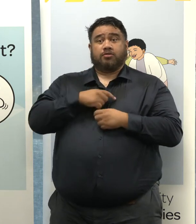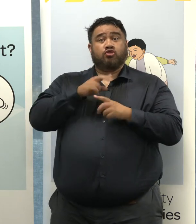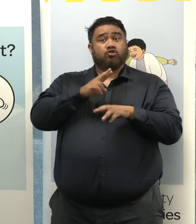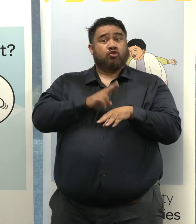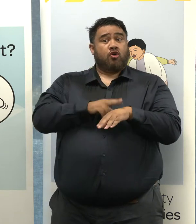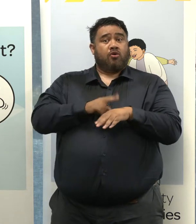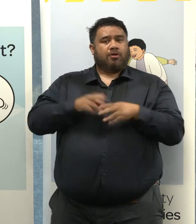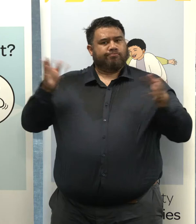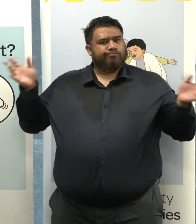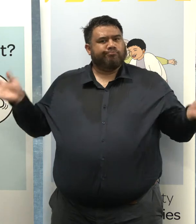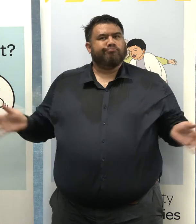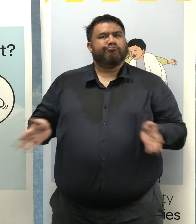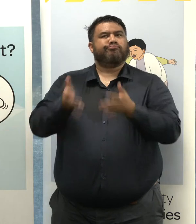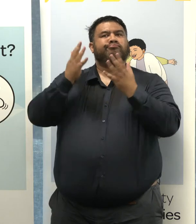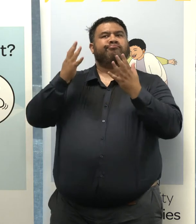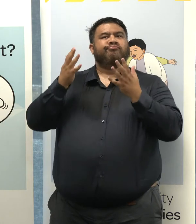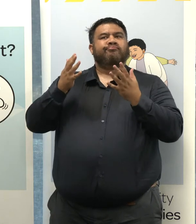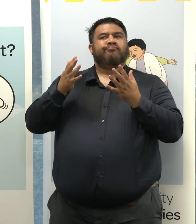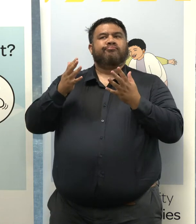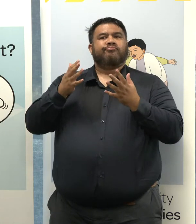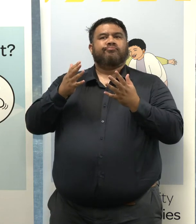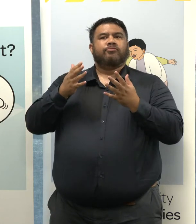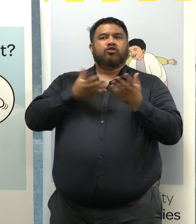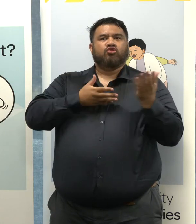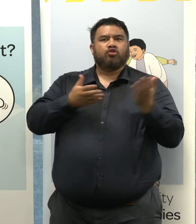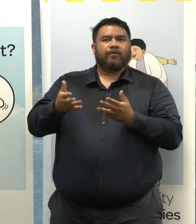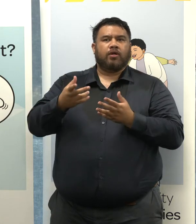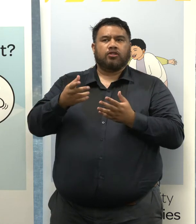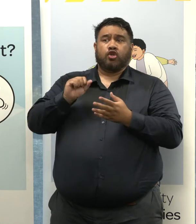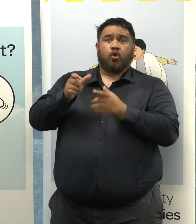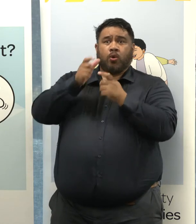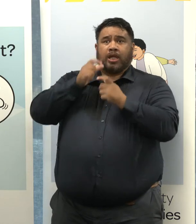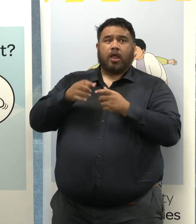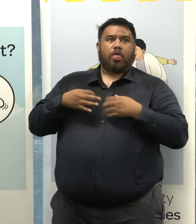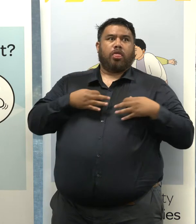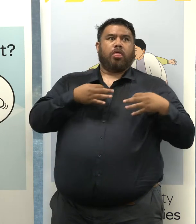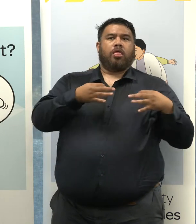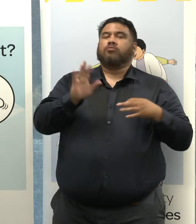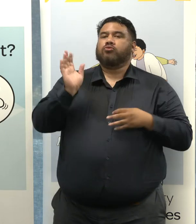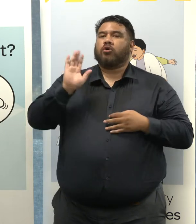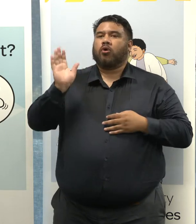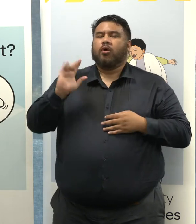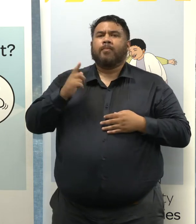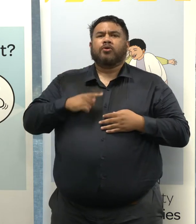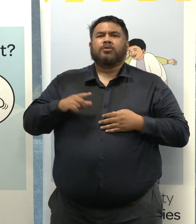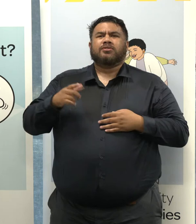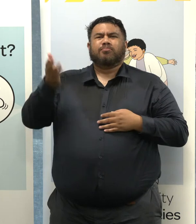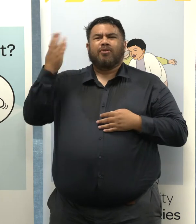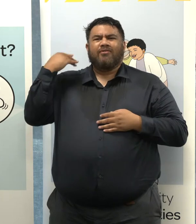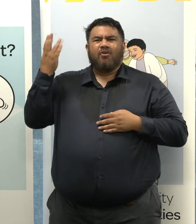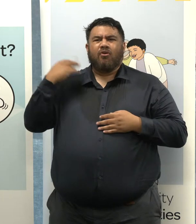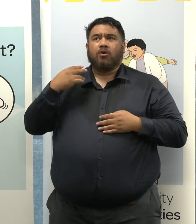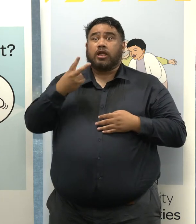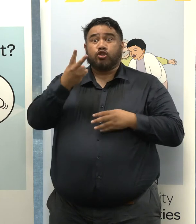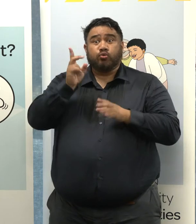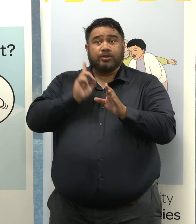boosted, is the best thing you can do. Also as general practice, we are as open as we can be for